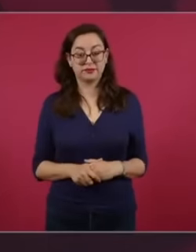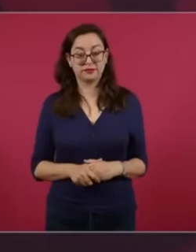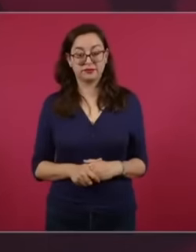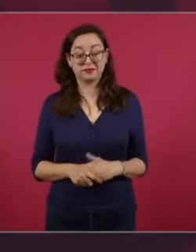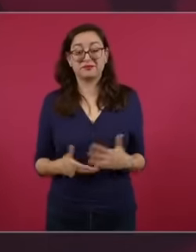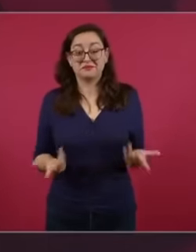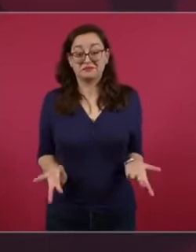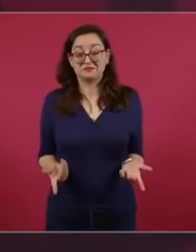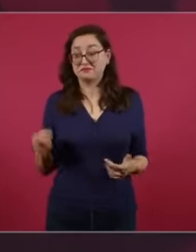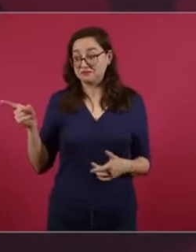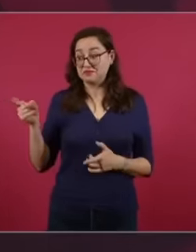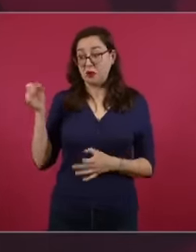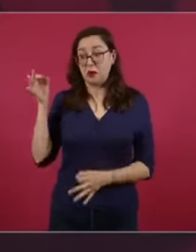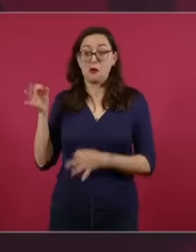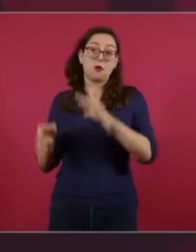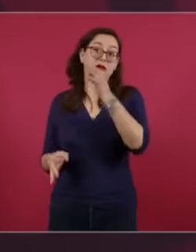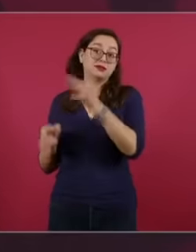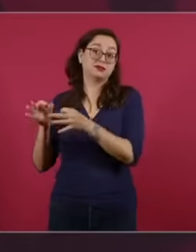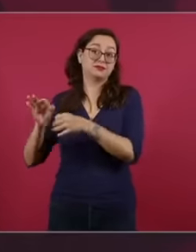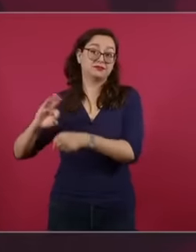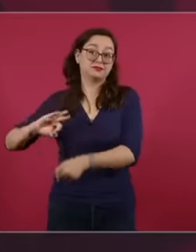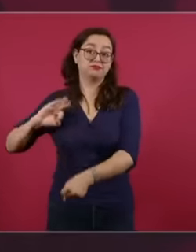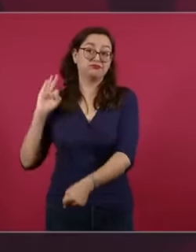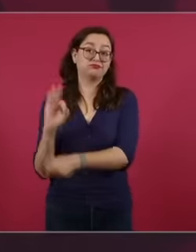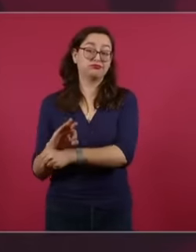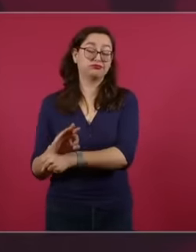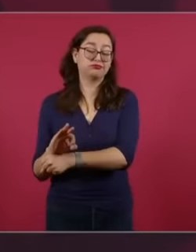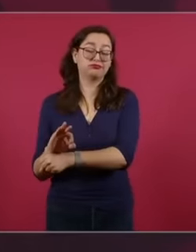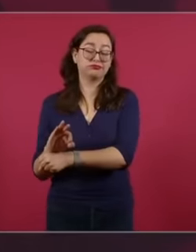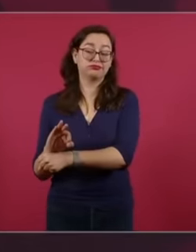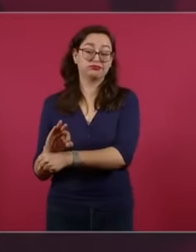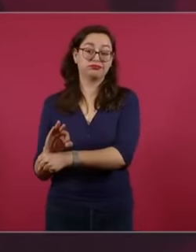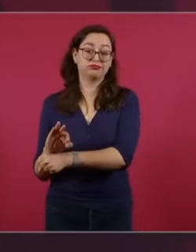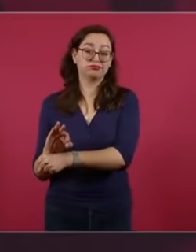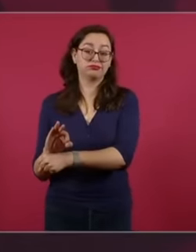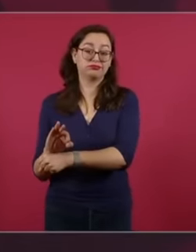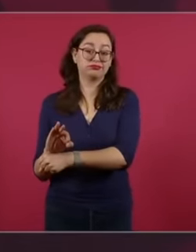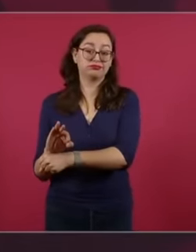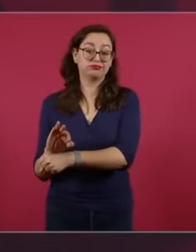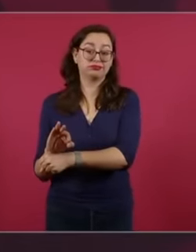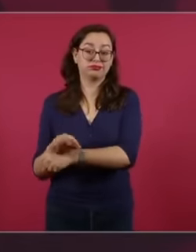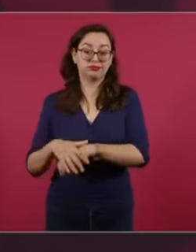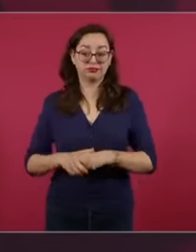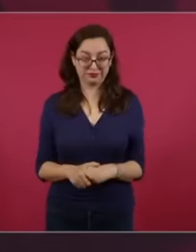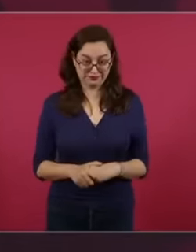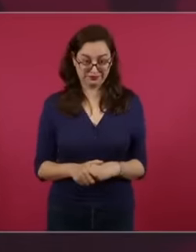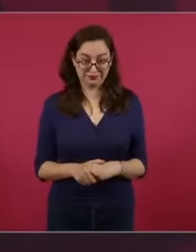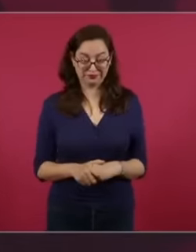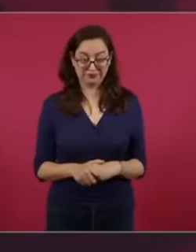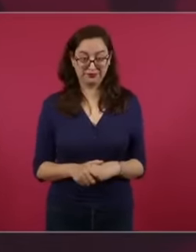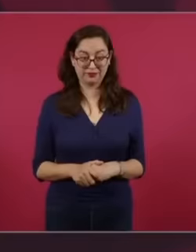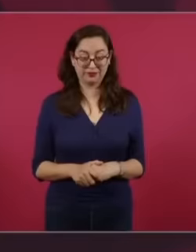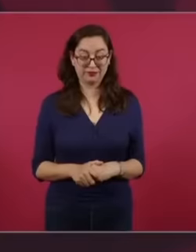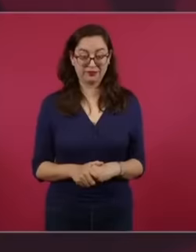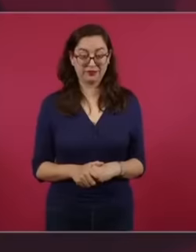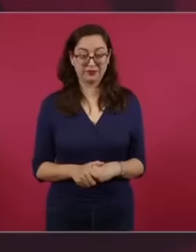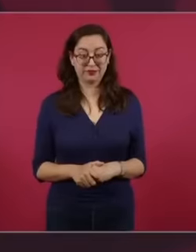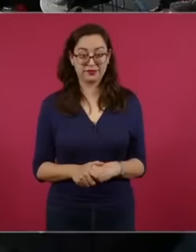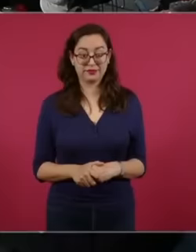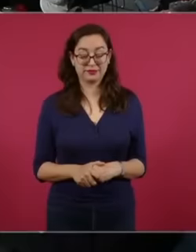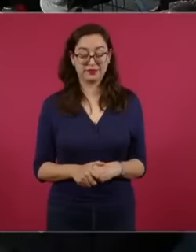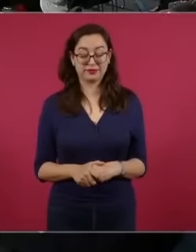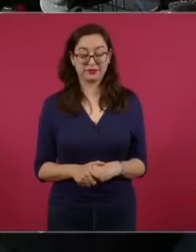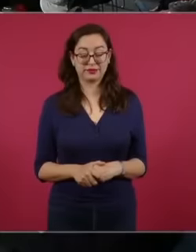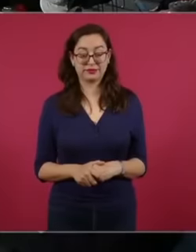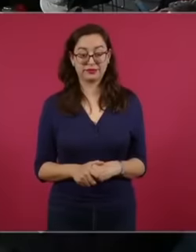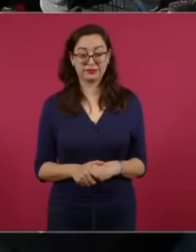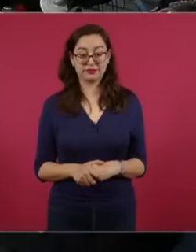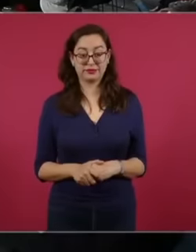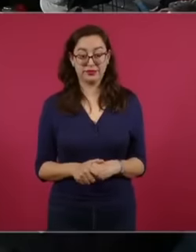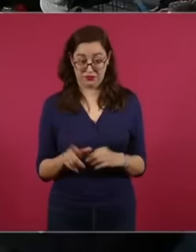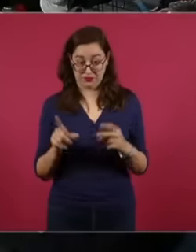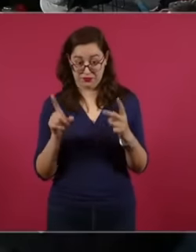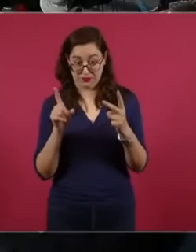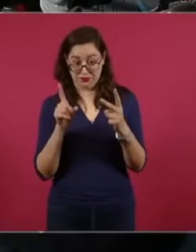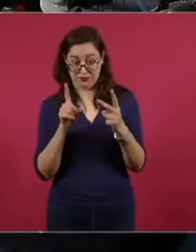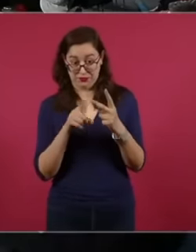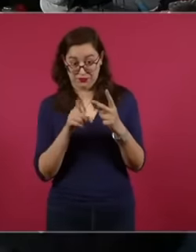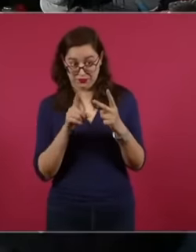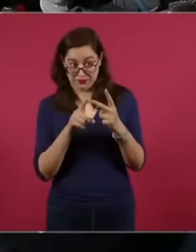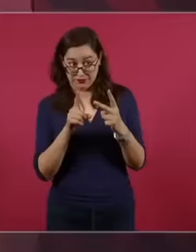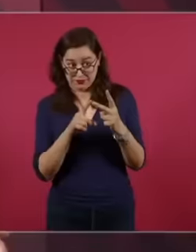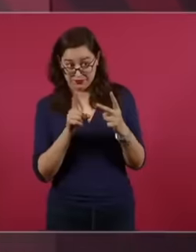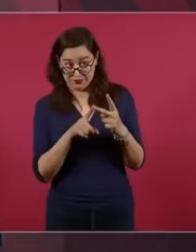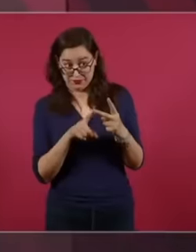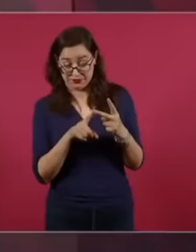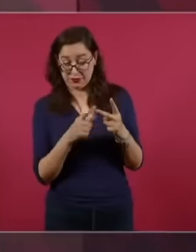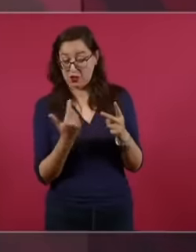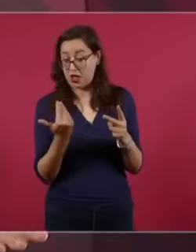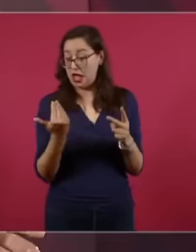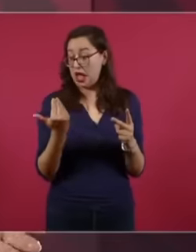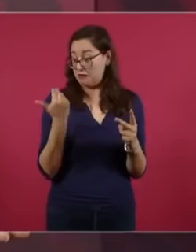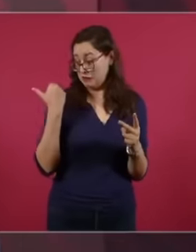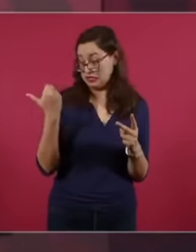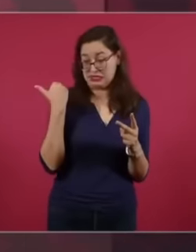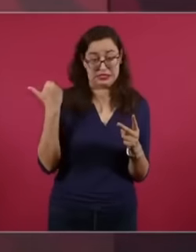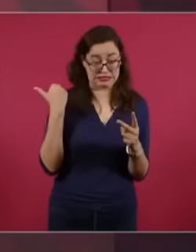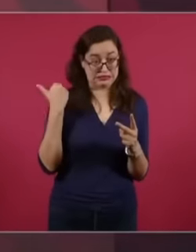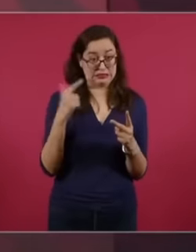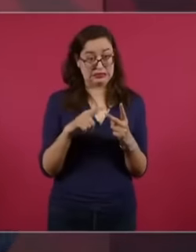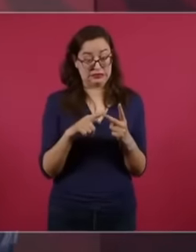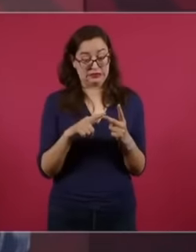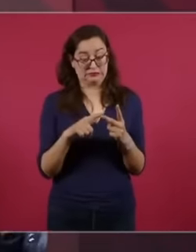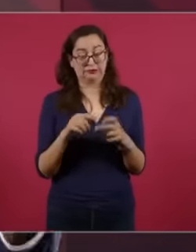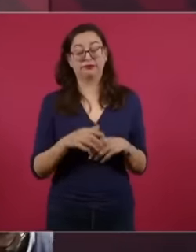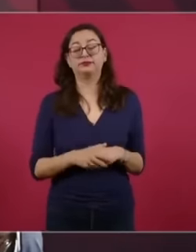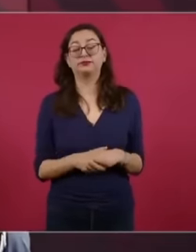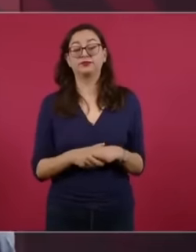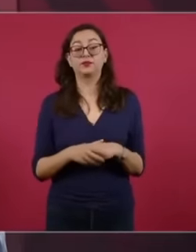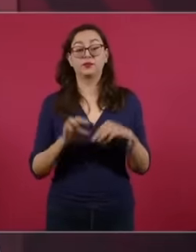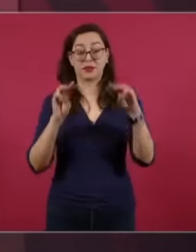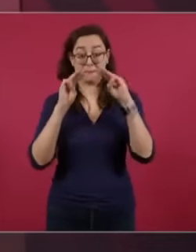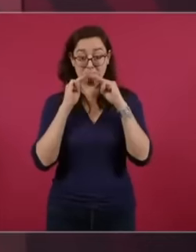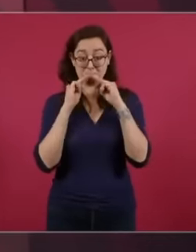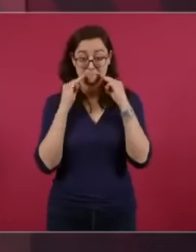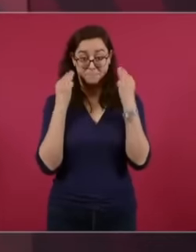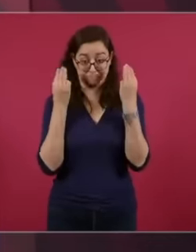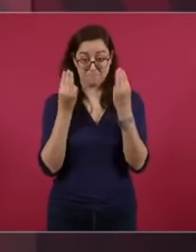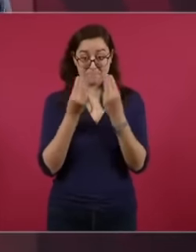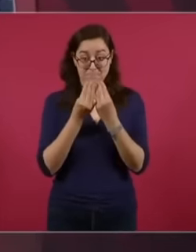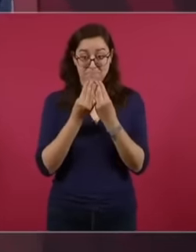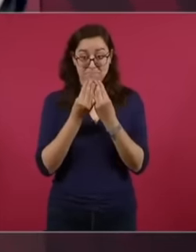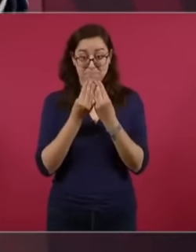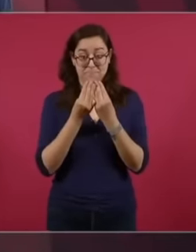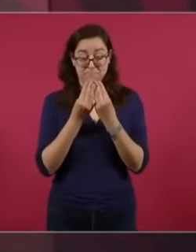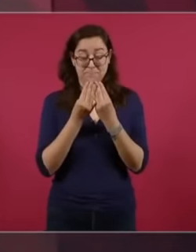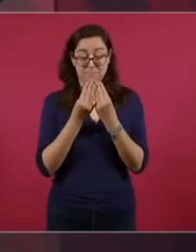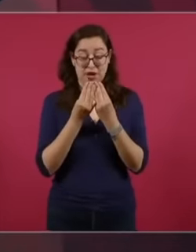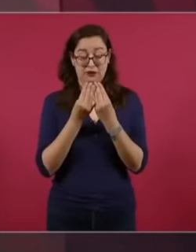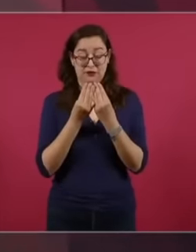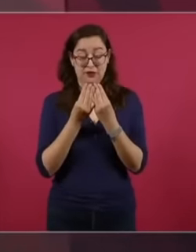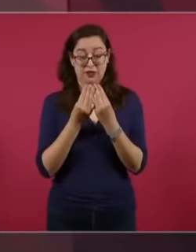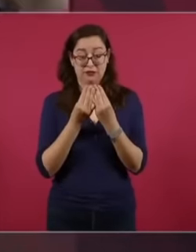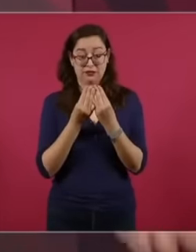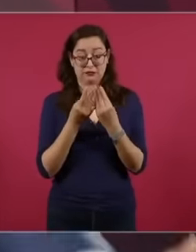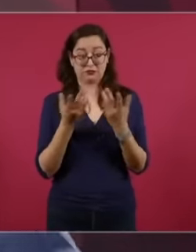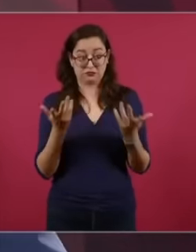recently. I told you the brother of the leader of an organization that you surely